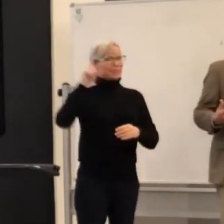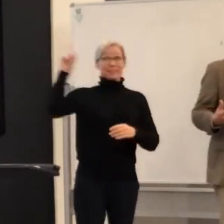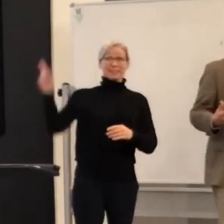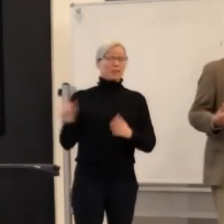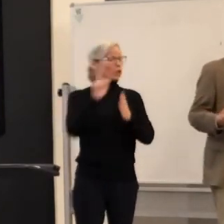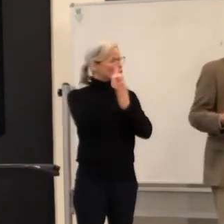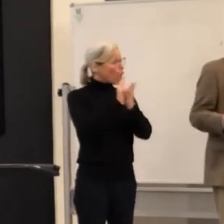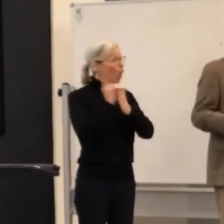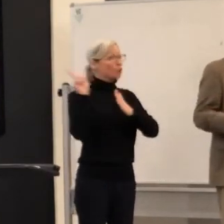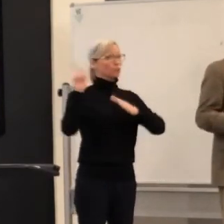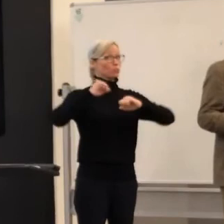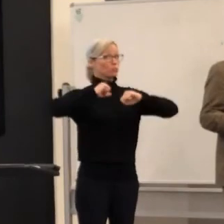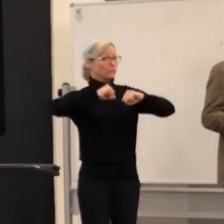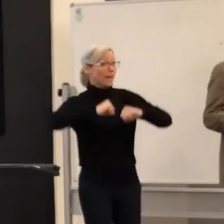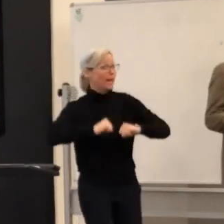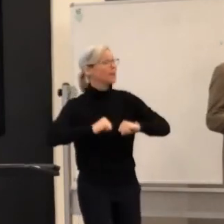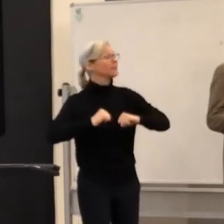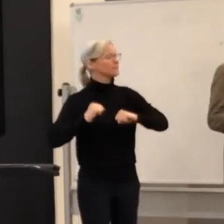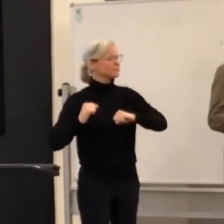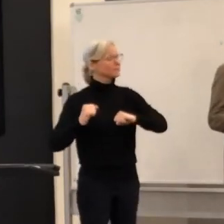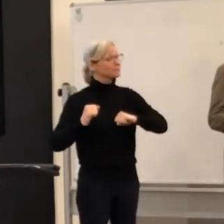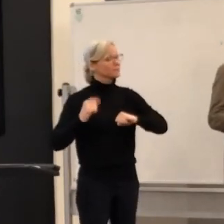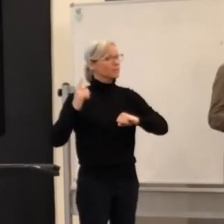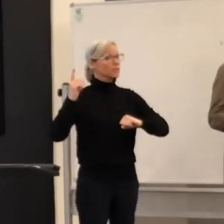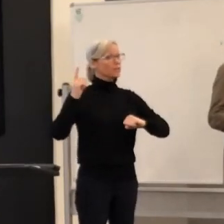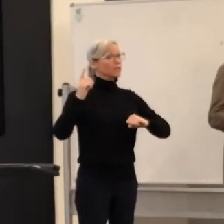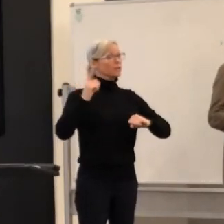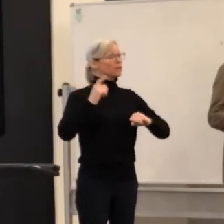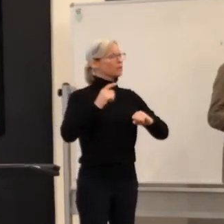to sometimes deter people from copying you